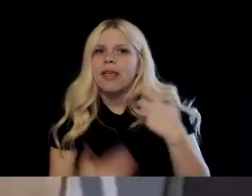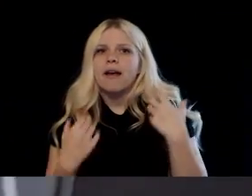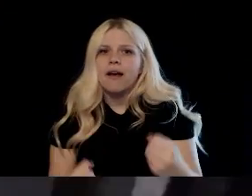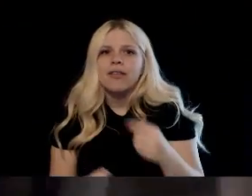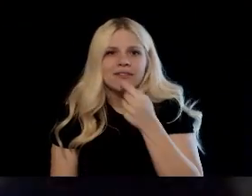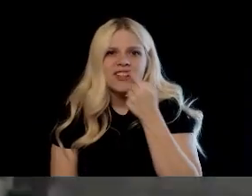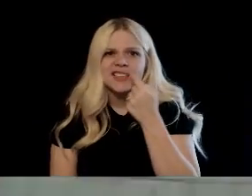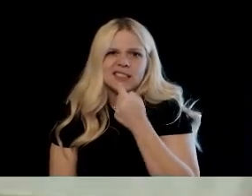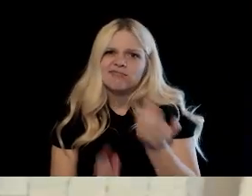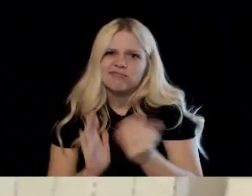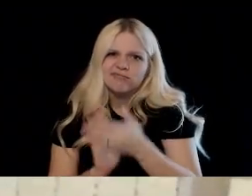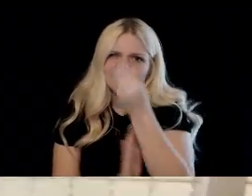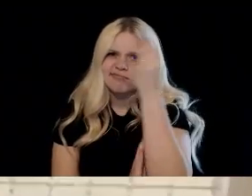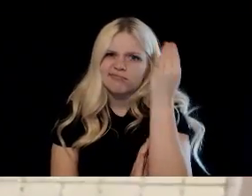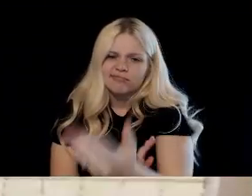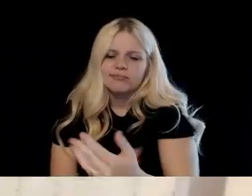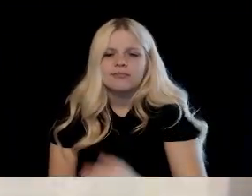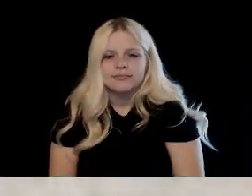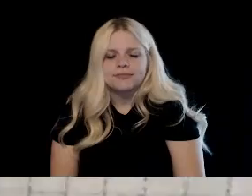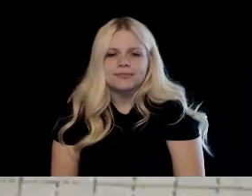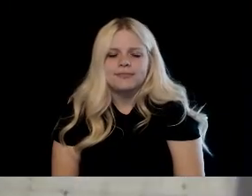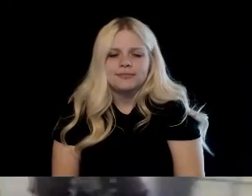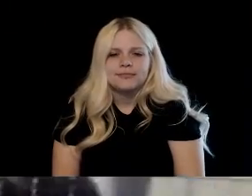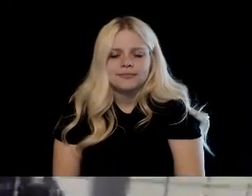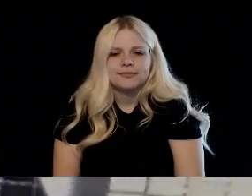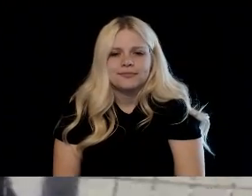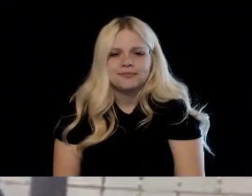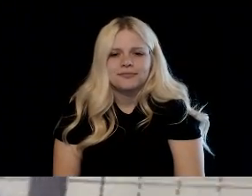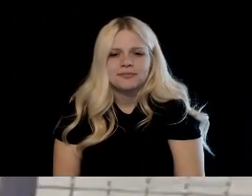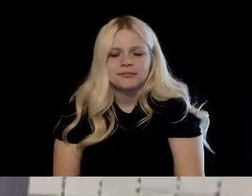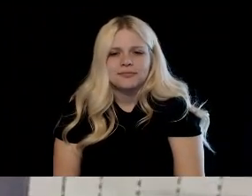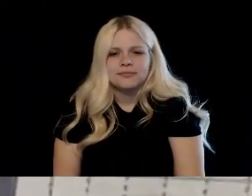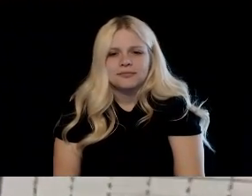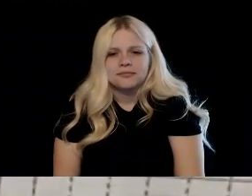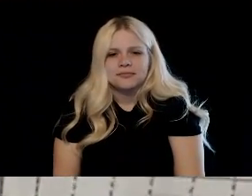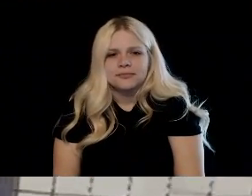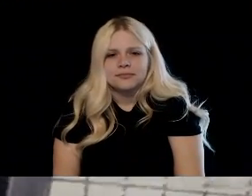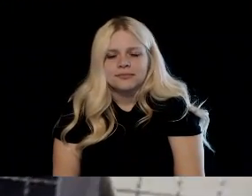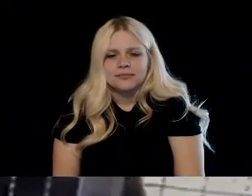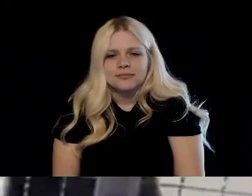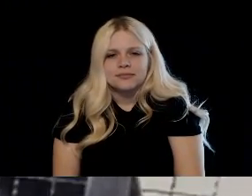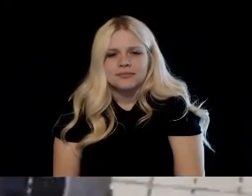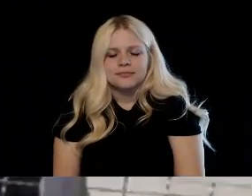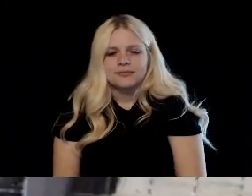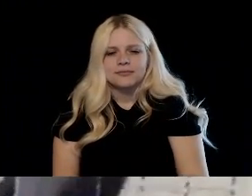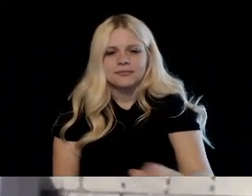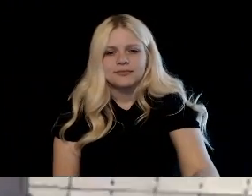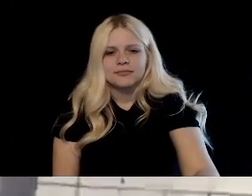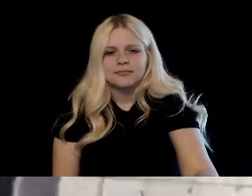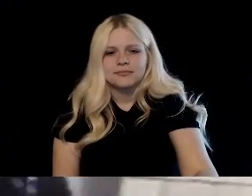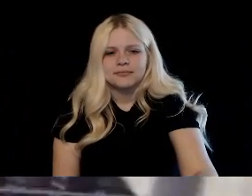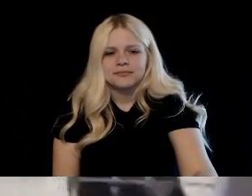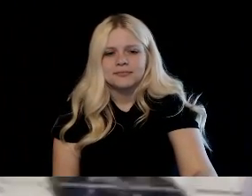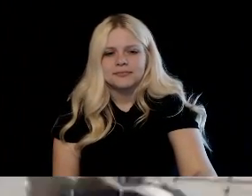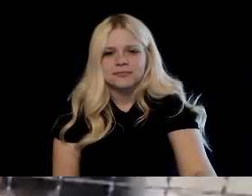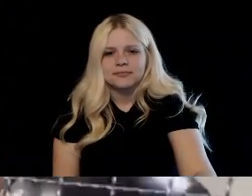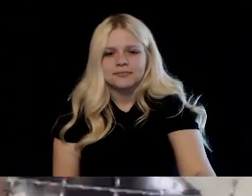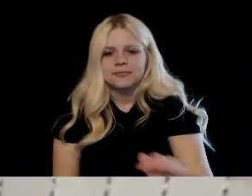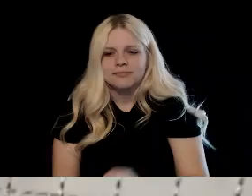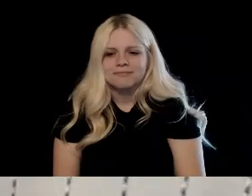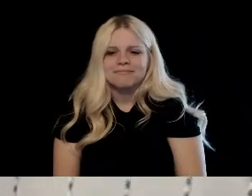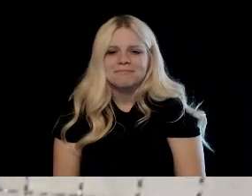Erica: Okay, here he goes! Here he goes! Oh, he waits!